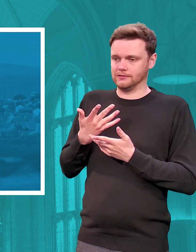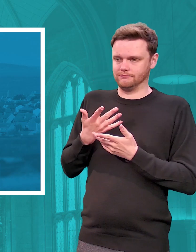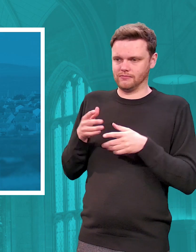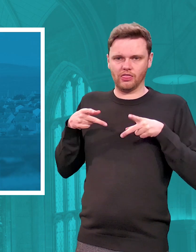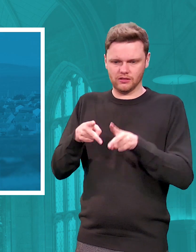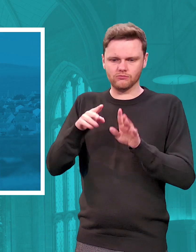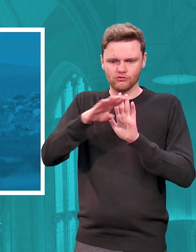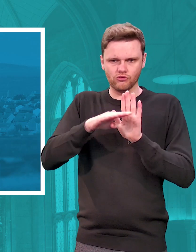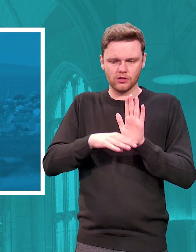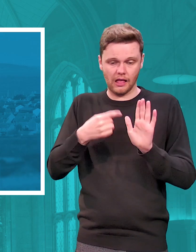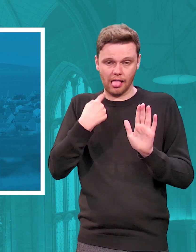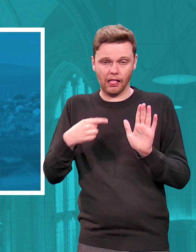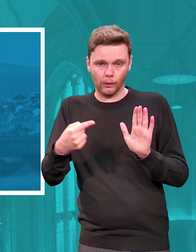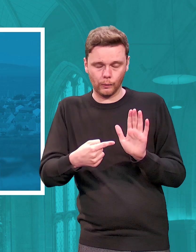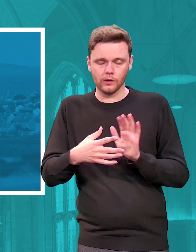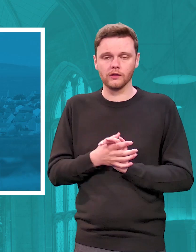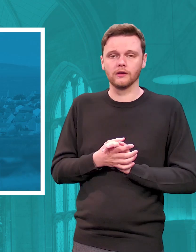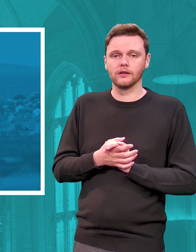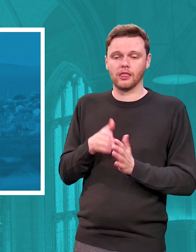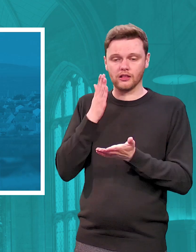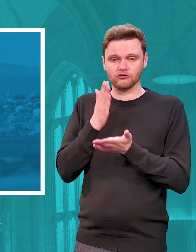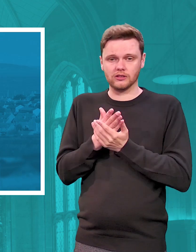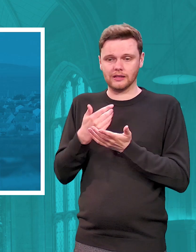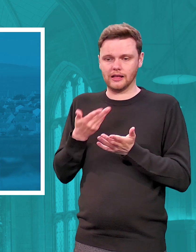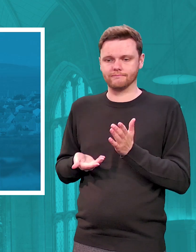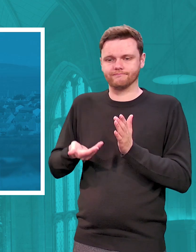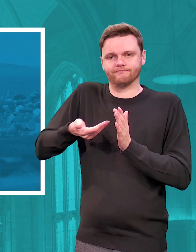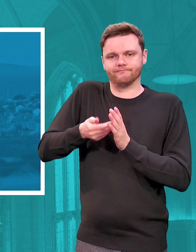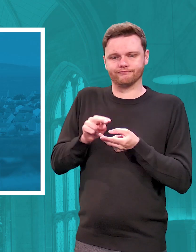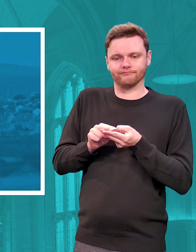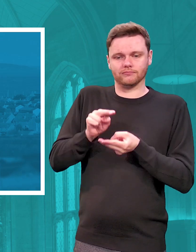the Trustees also awarded discretionary increases.